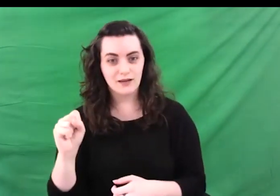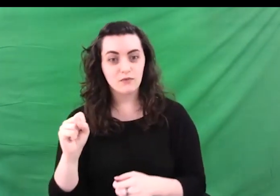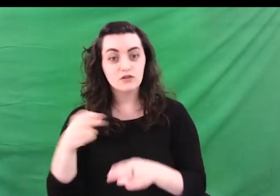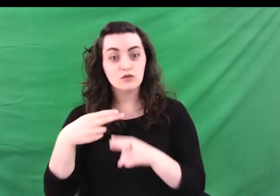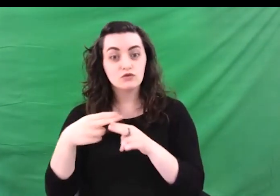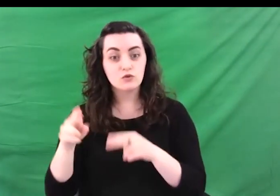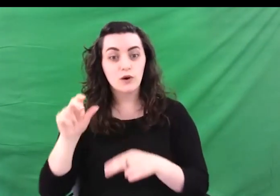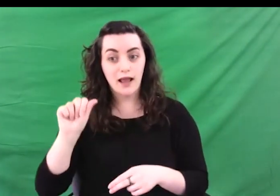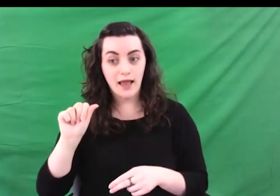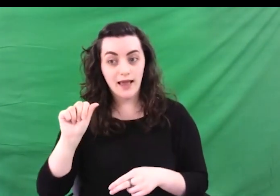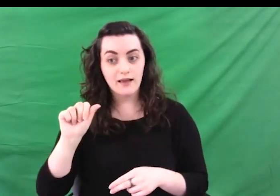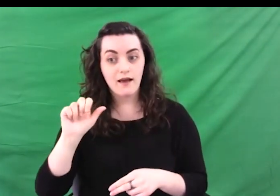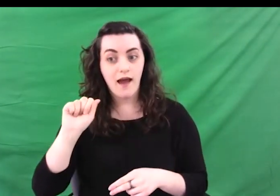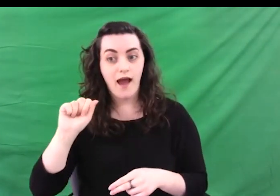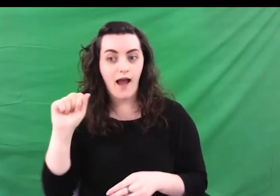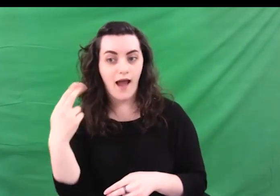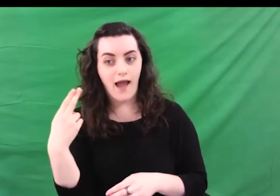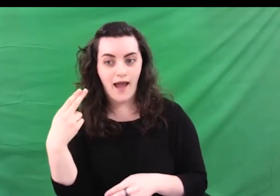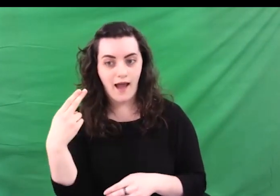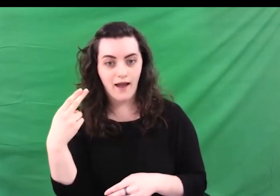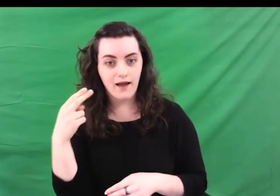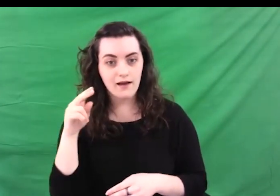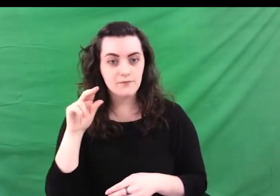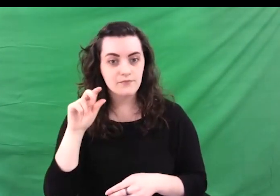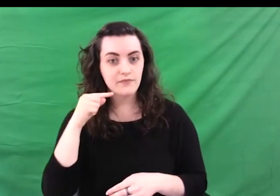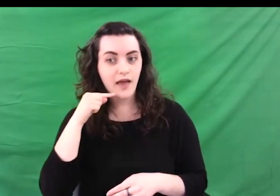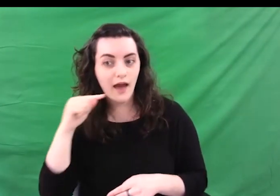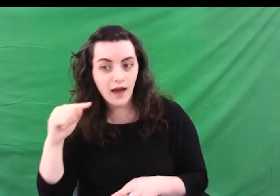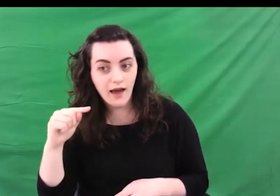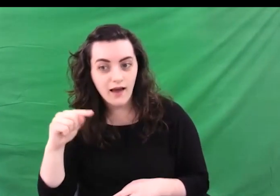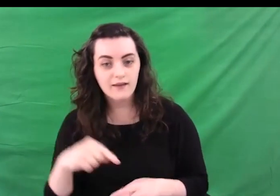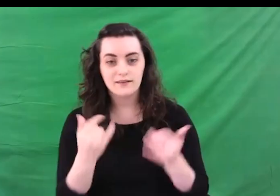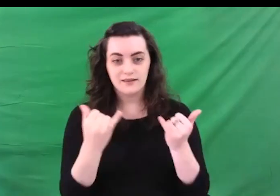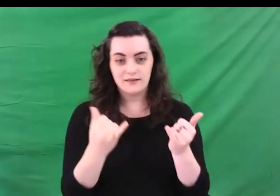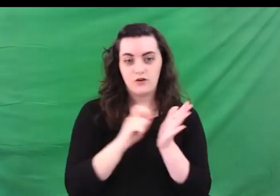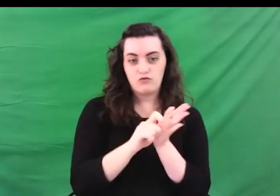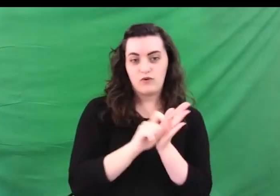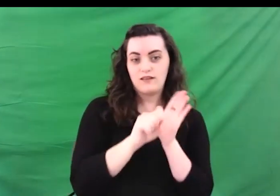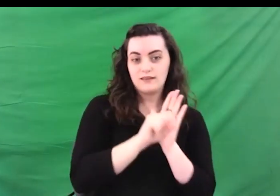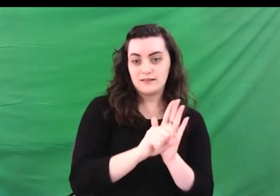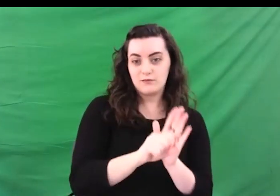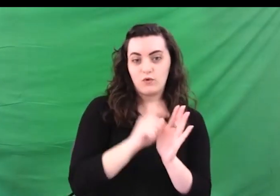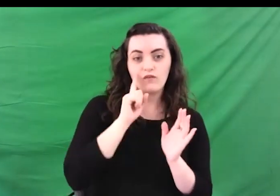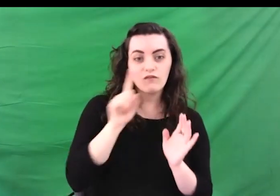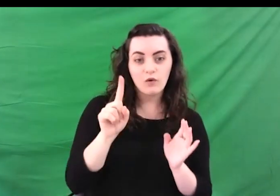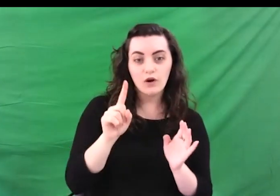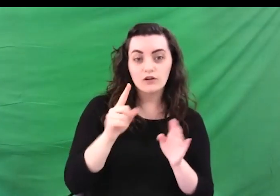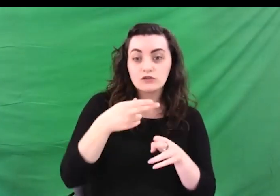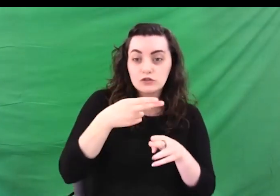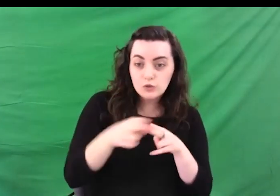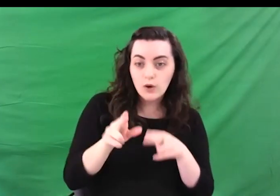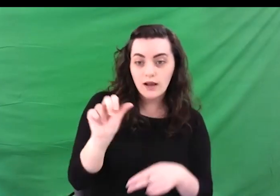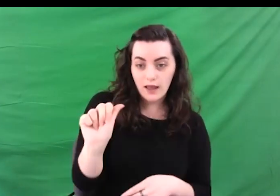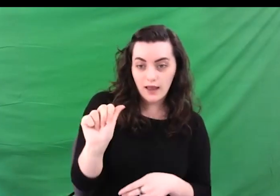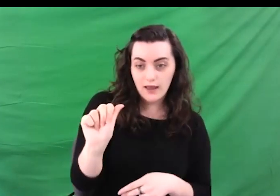and so now, we're writing the symbol for short A, and so now she's able to better identify